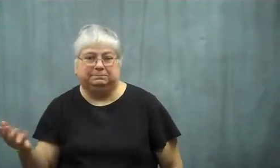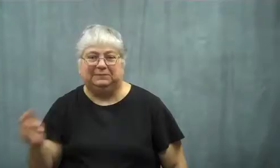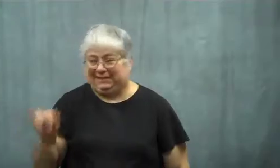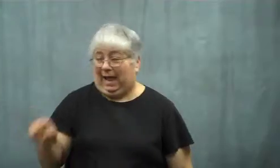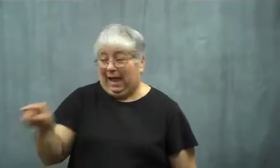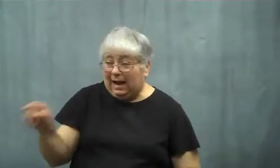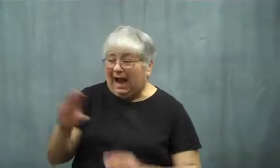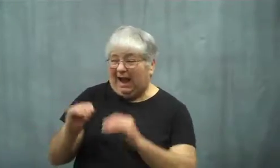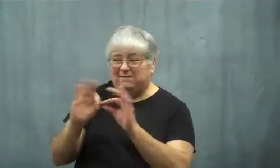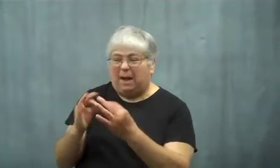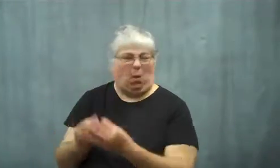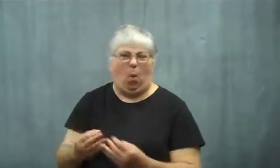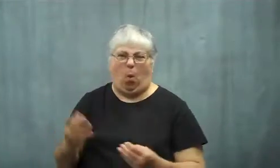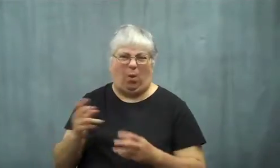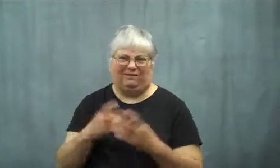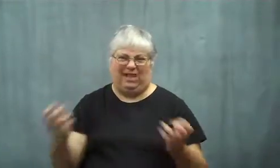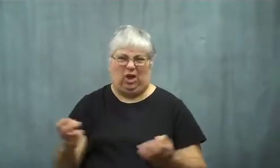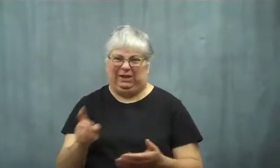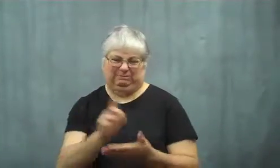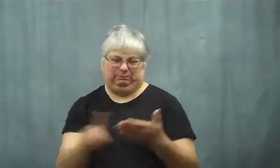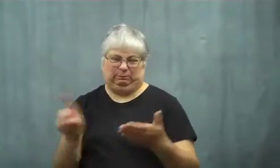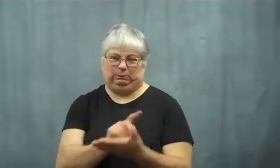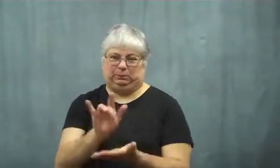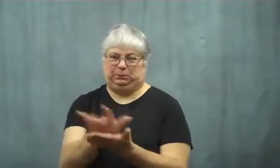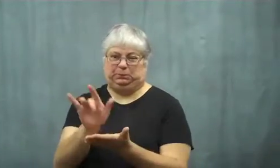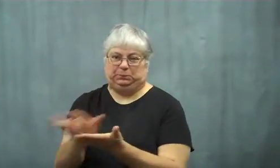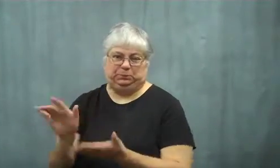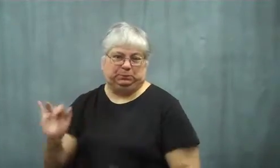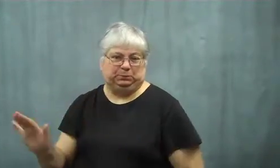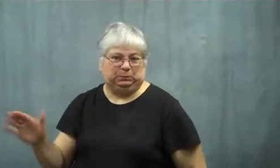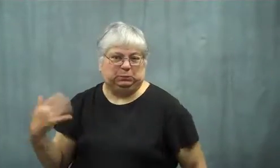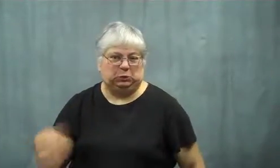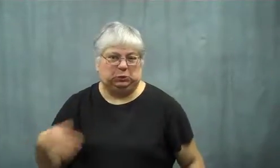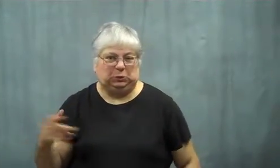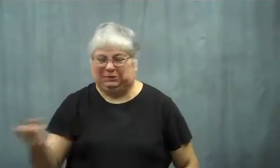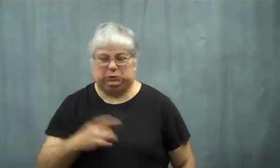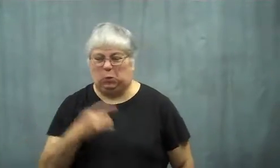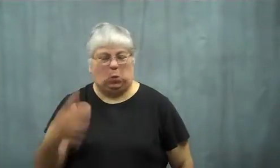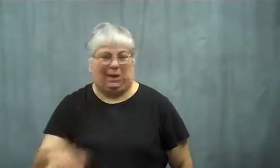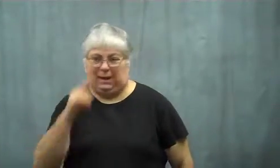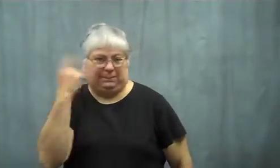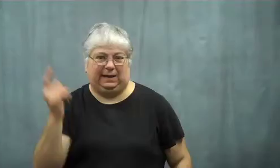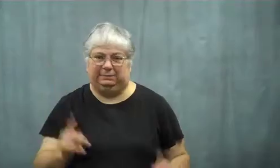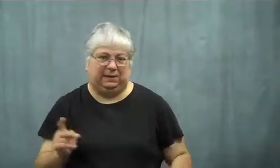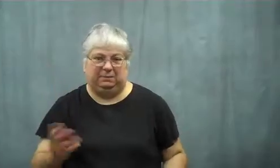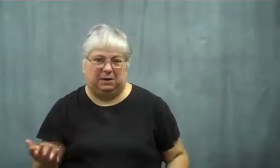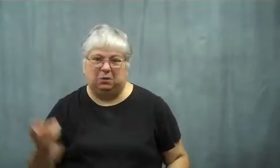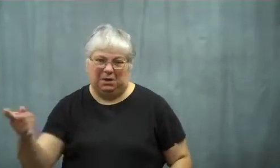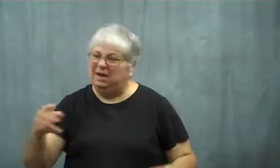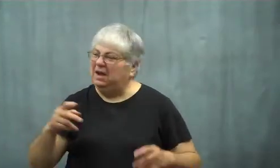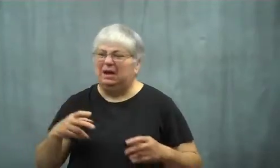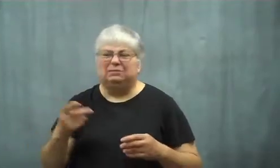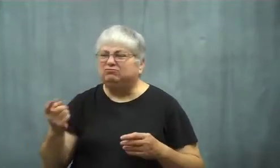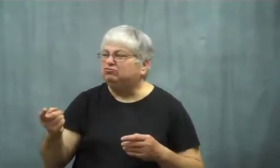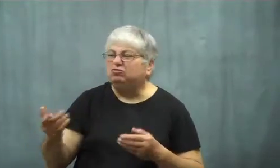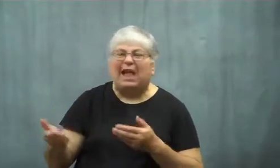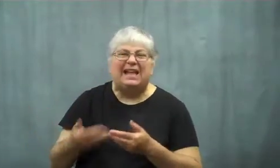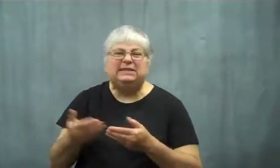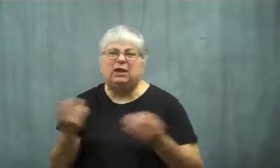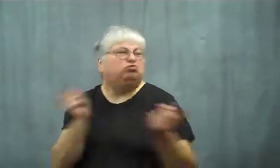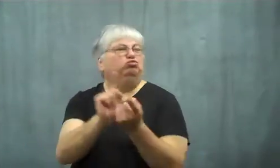She said he and his family were very racist. He doesn't like black people.